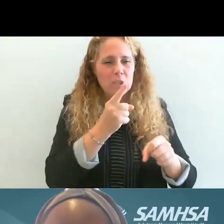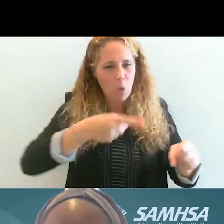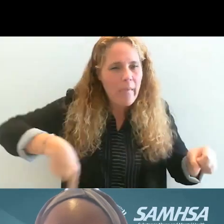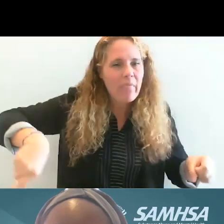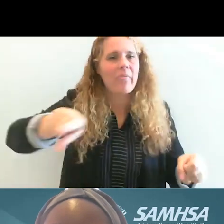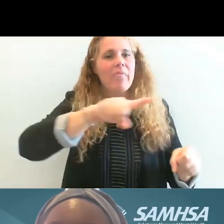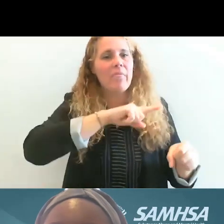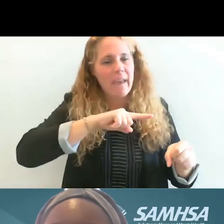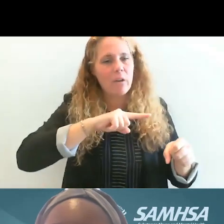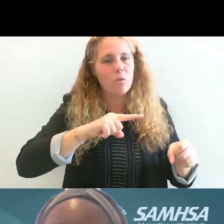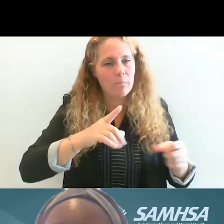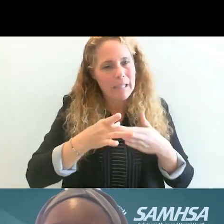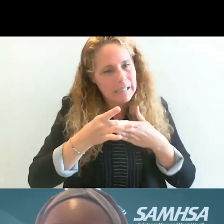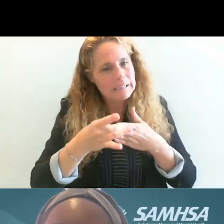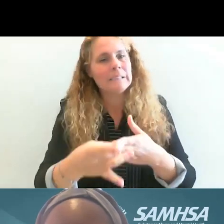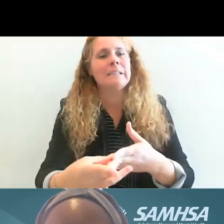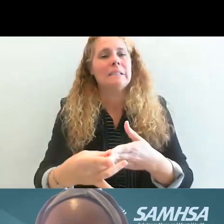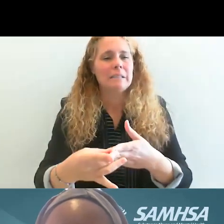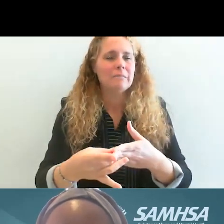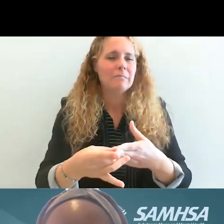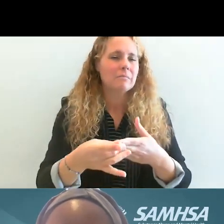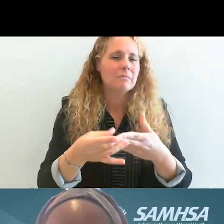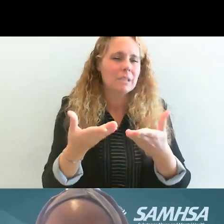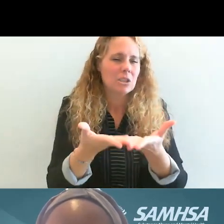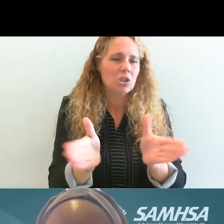DRIVING FORCE AND HAVING A OVERARCHING ACCOUNTABILITY.